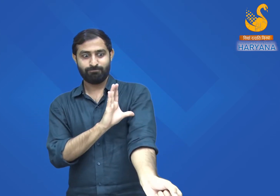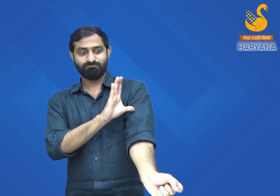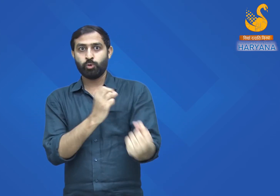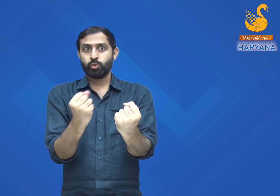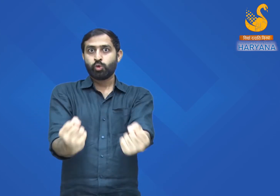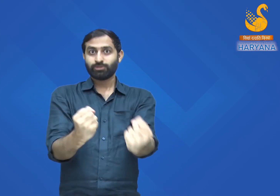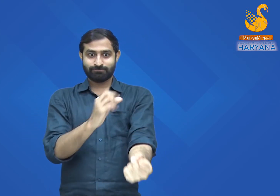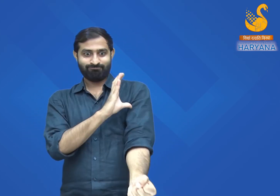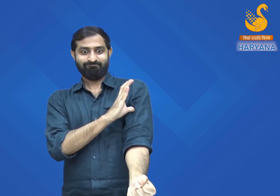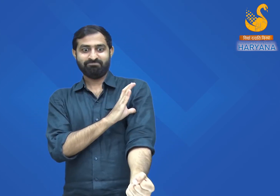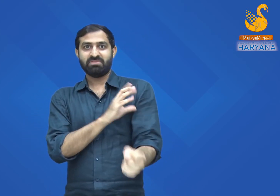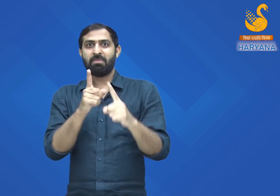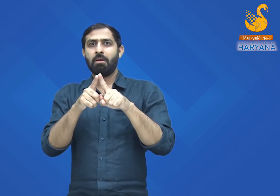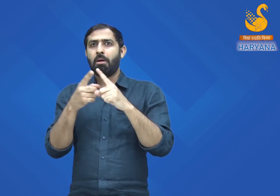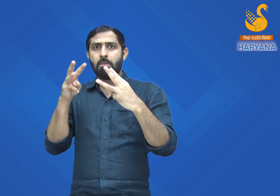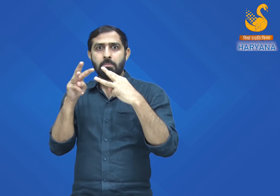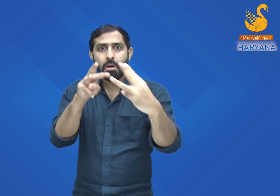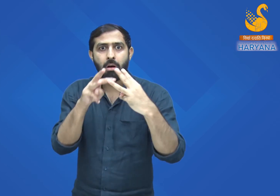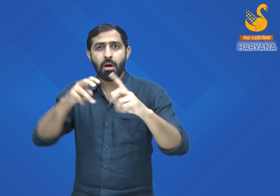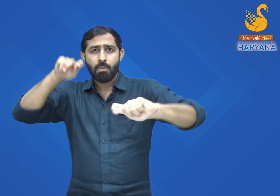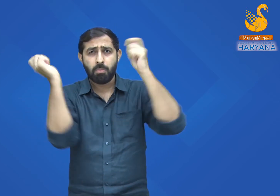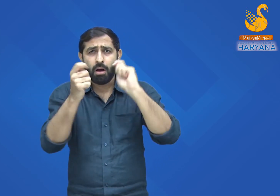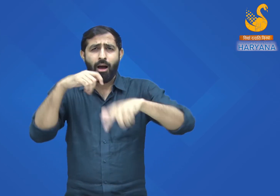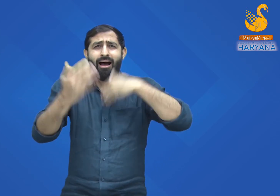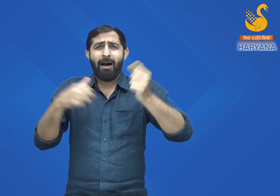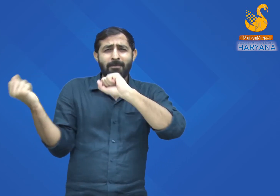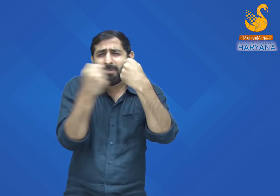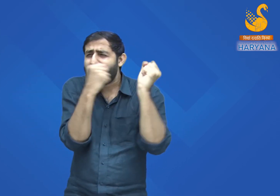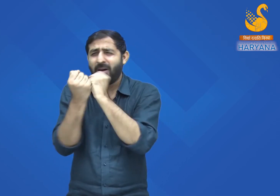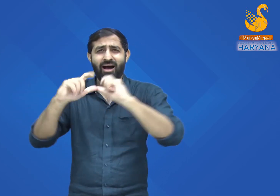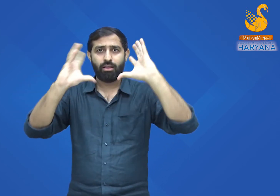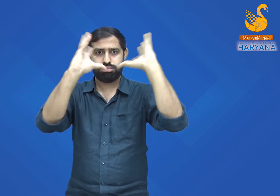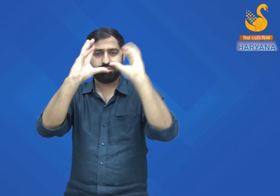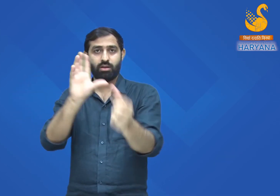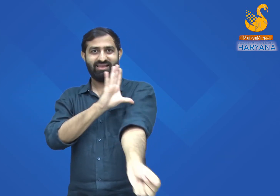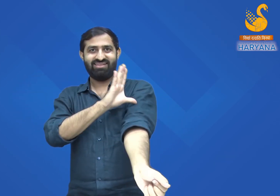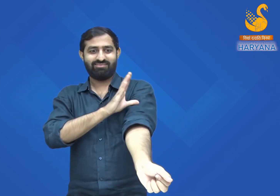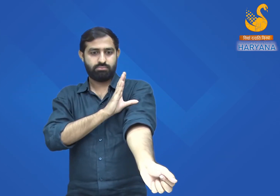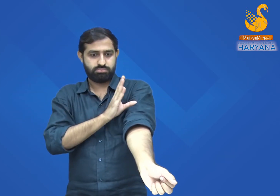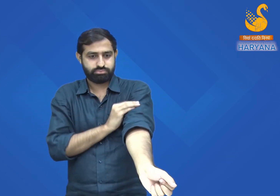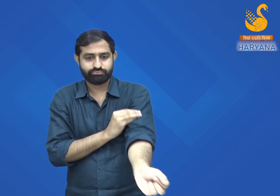Historical challenges and sufferings cannot take away this power of a language